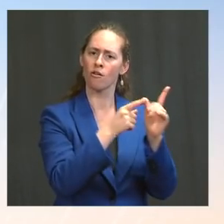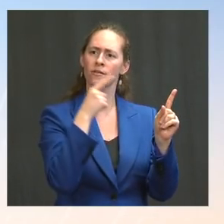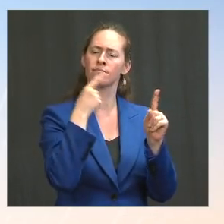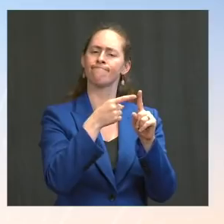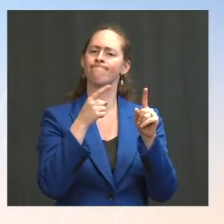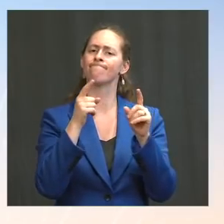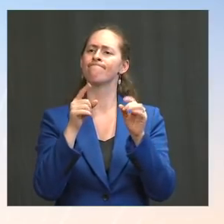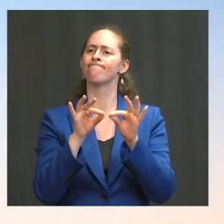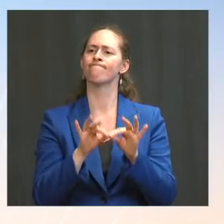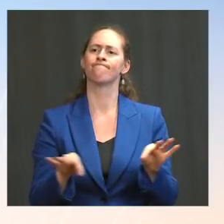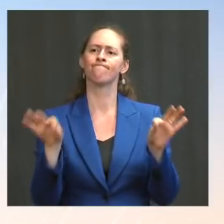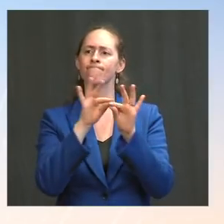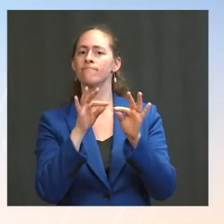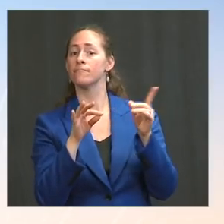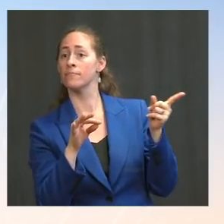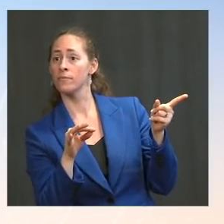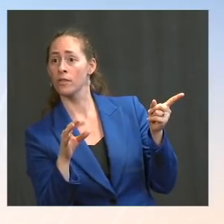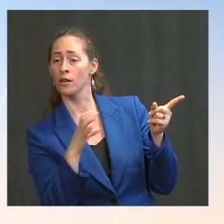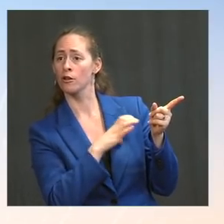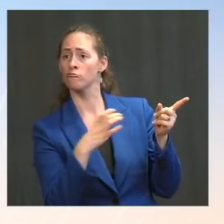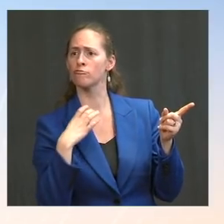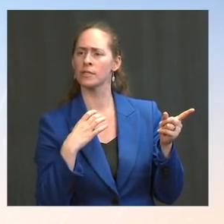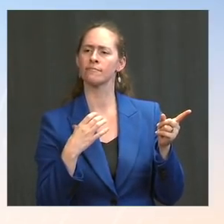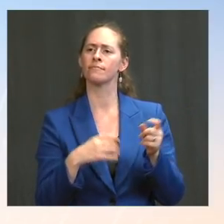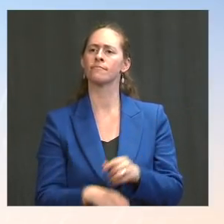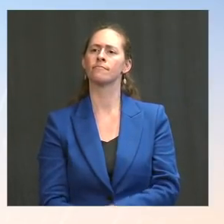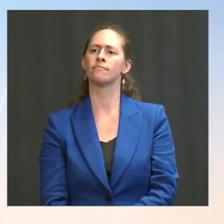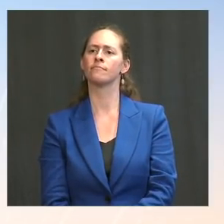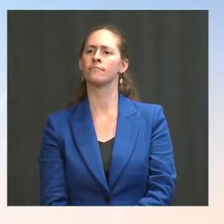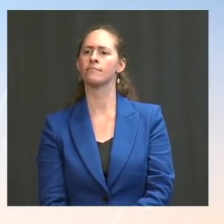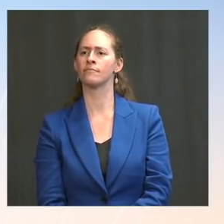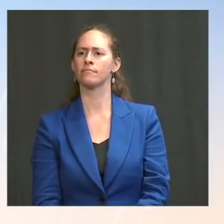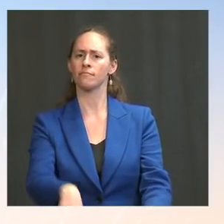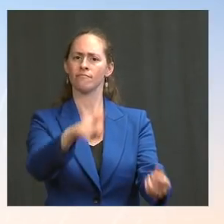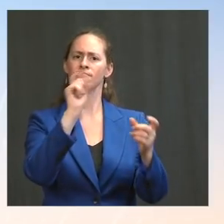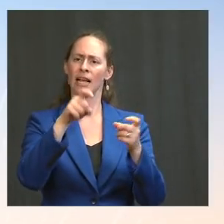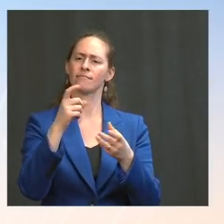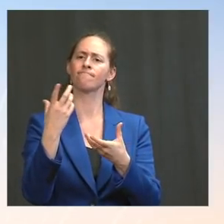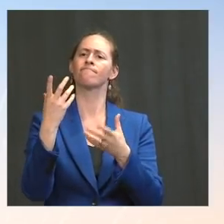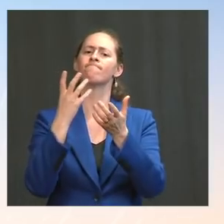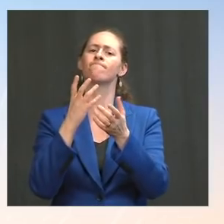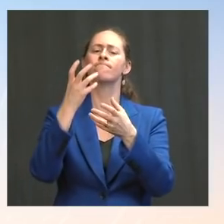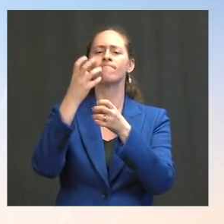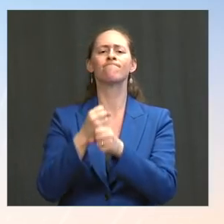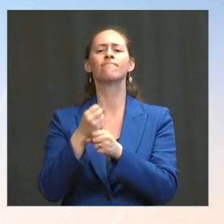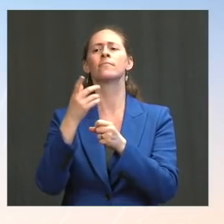he is profoundly disappointed by the Supreme Court's decision. It's just a reminder of how important it is to move forward on federal legislation.